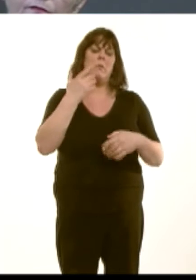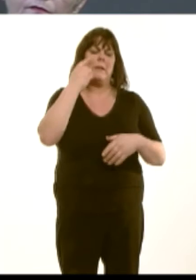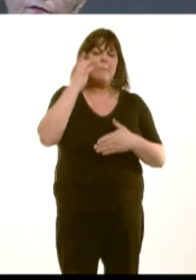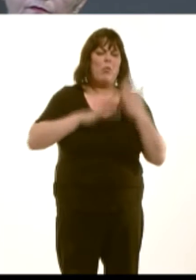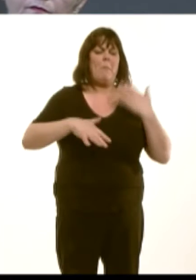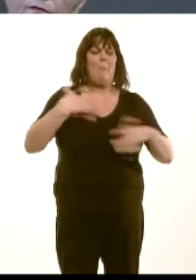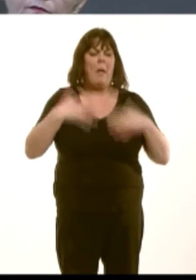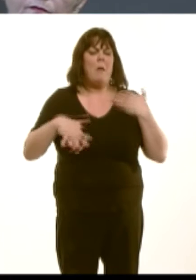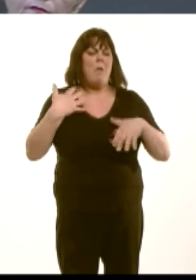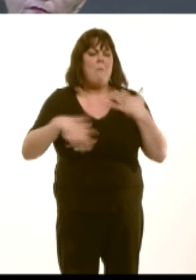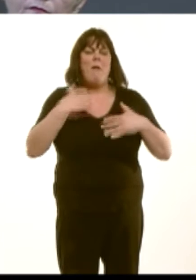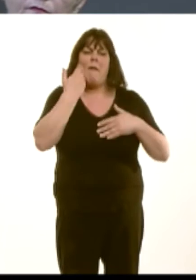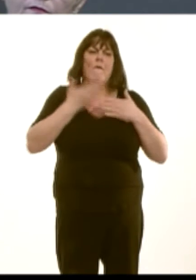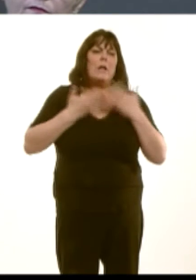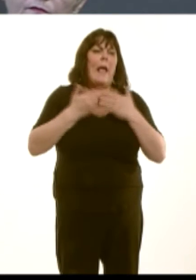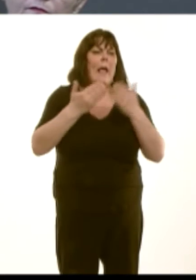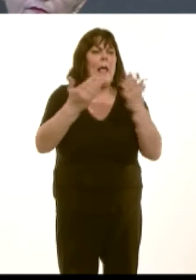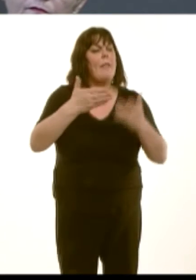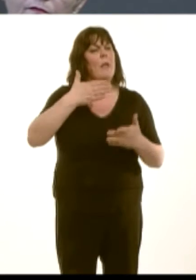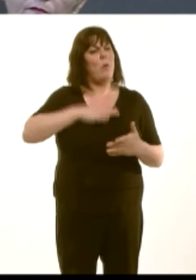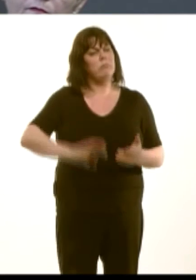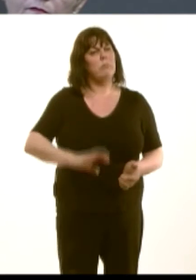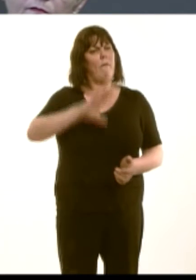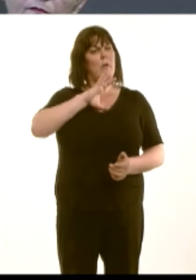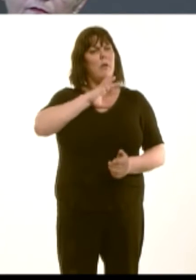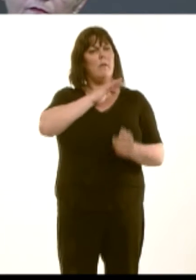indication from you that things are going to get better and not worse.